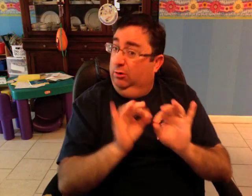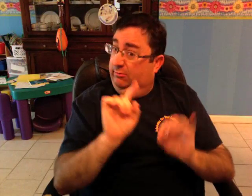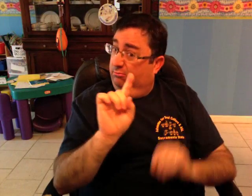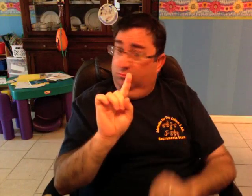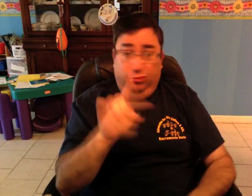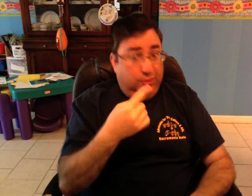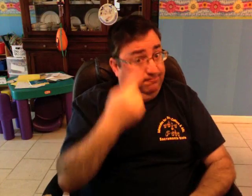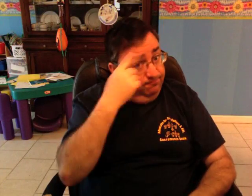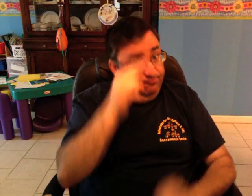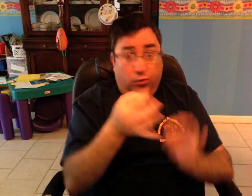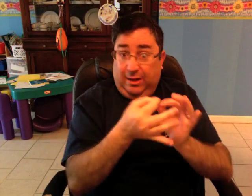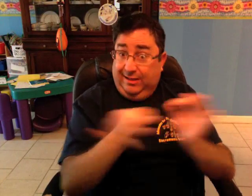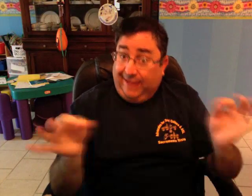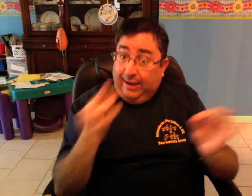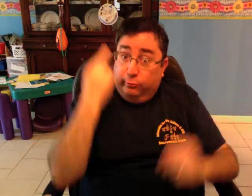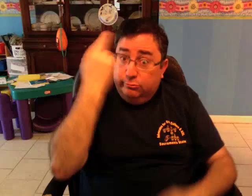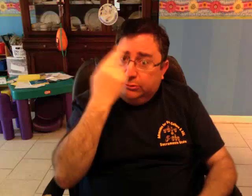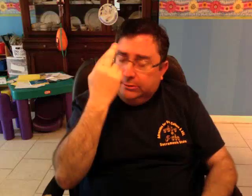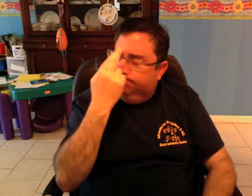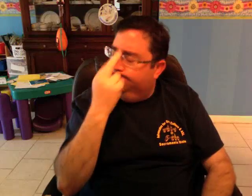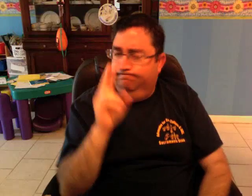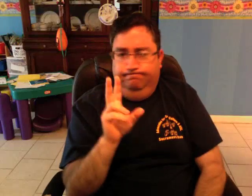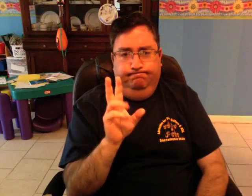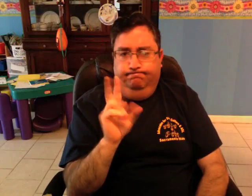It is not important just for linguistic reasons --